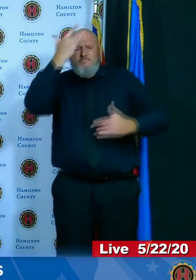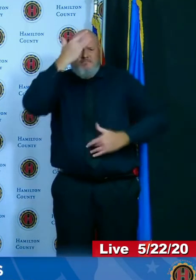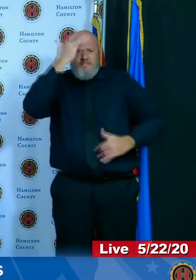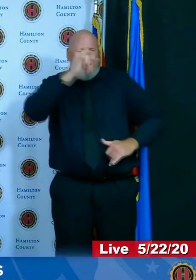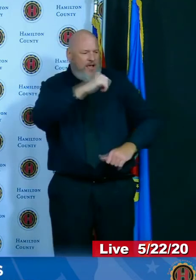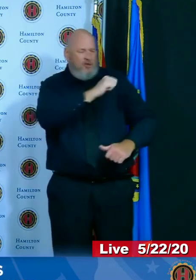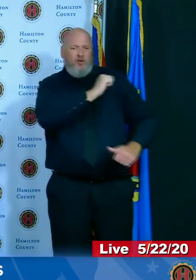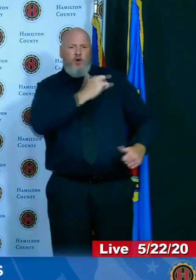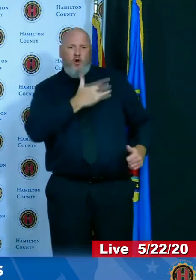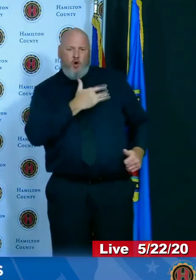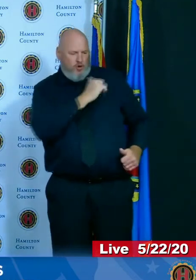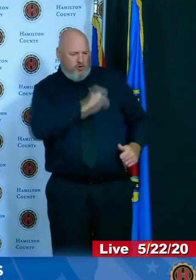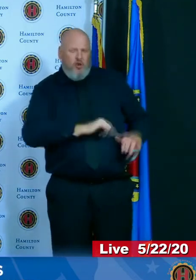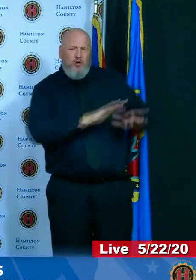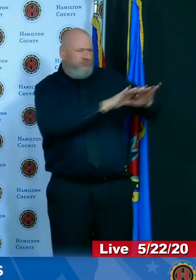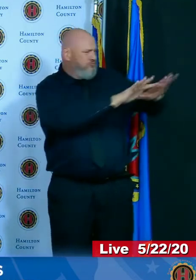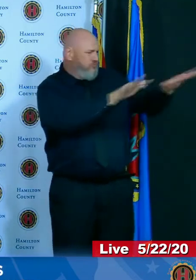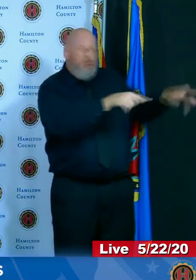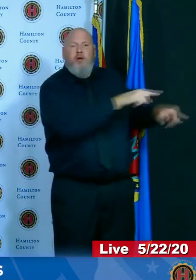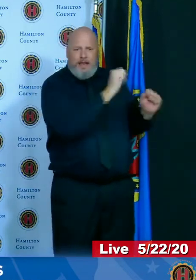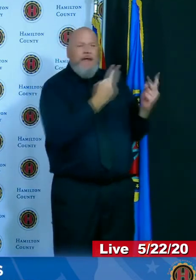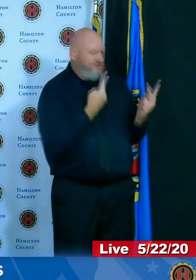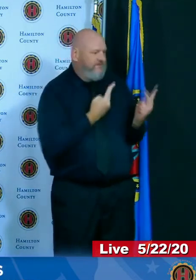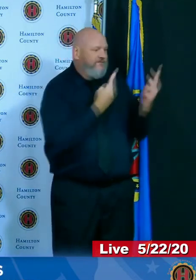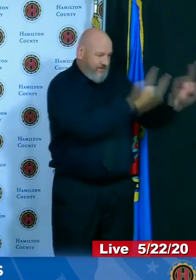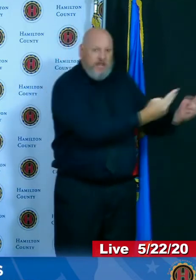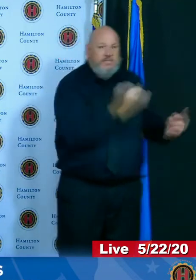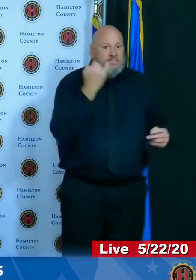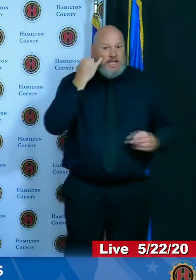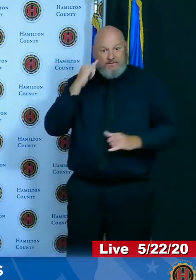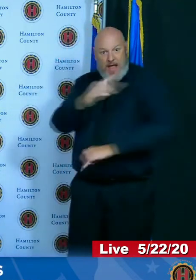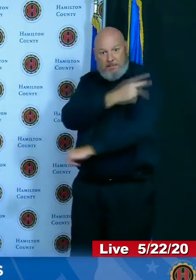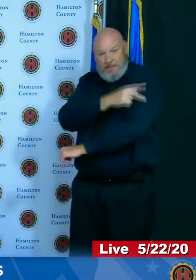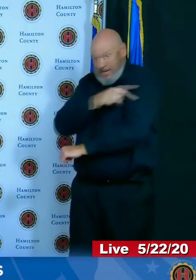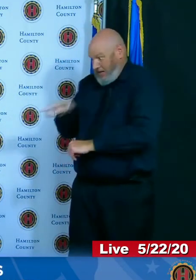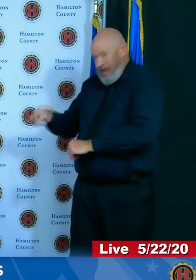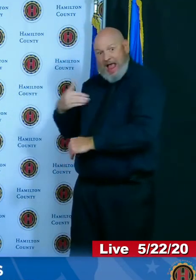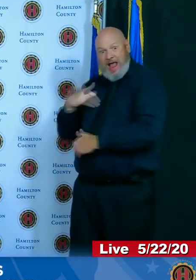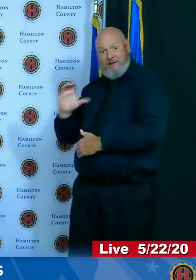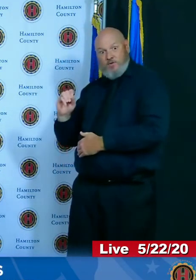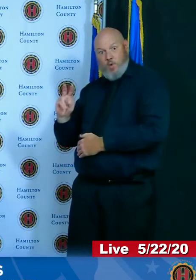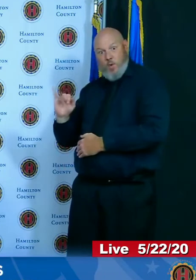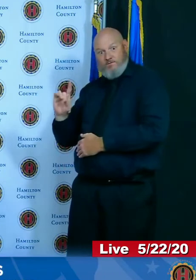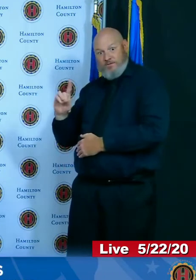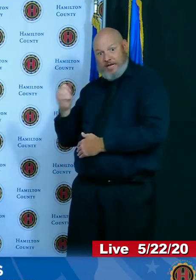the facility if they have had symptoms in the last 24 hours or exposures in the